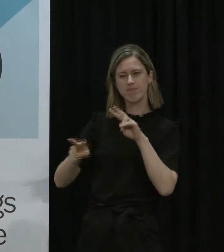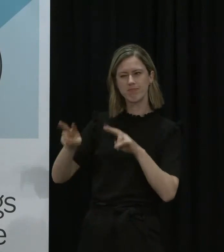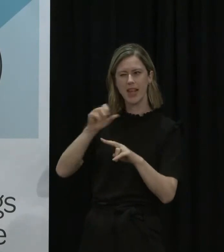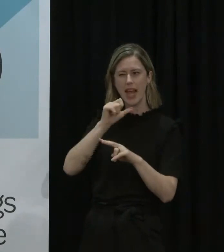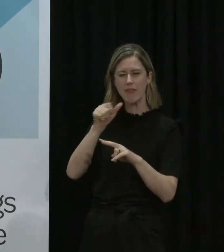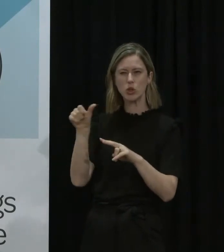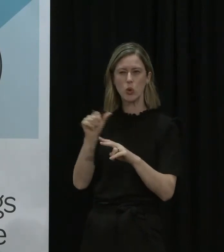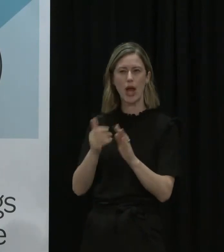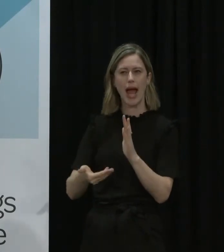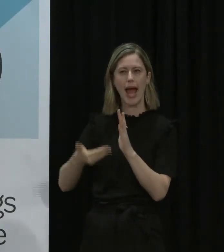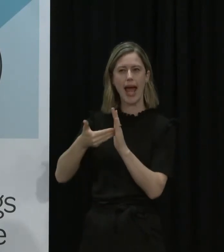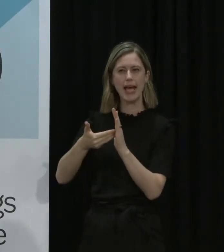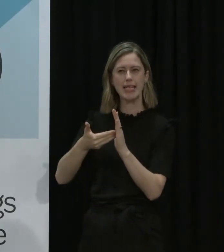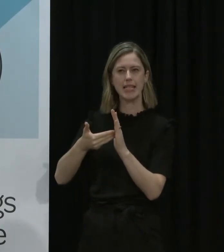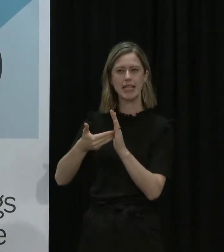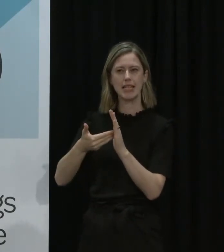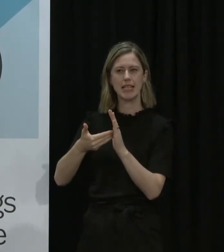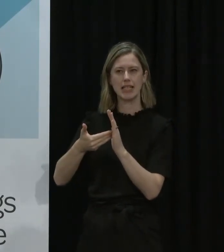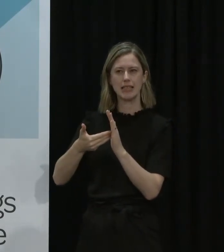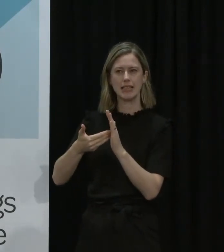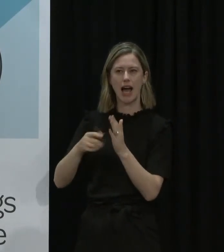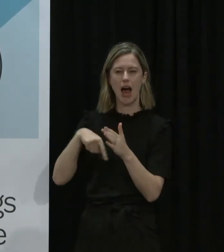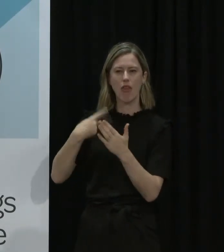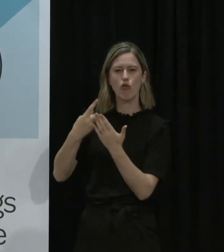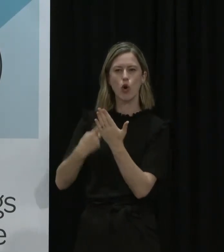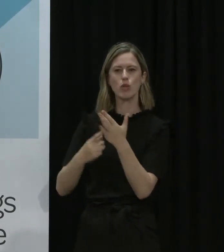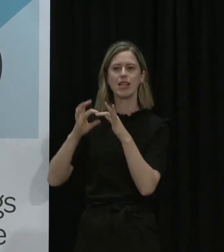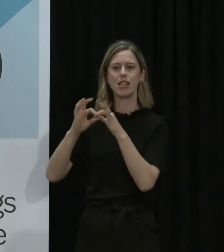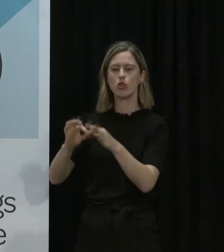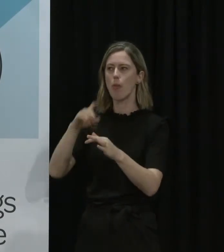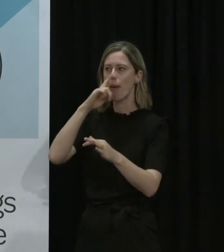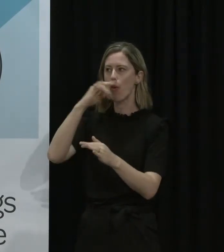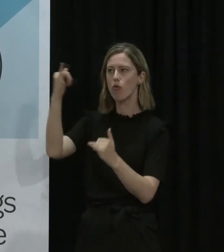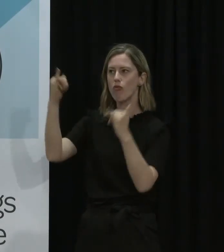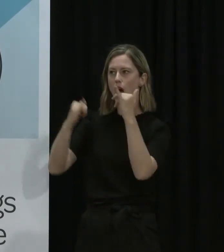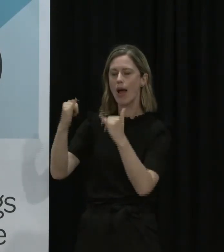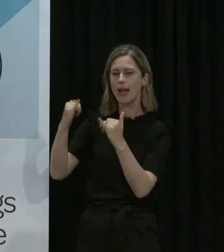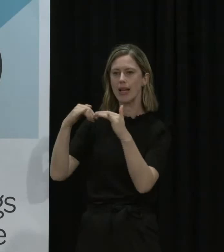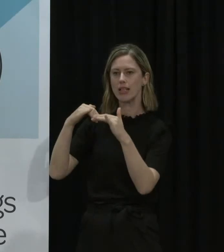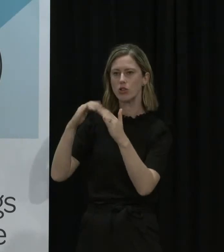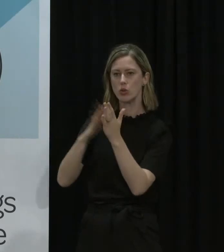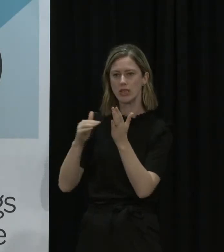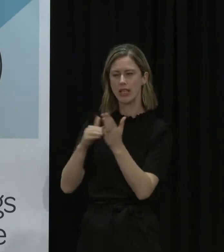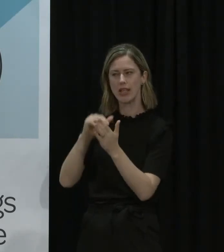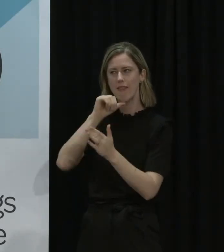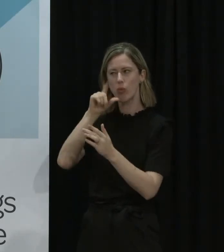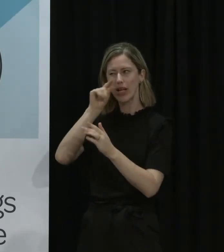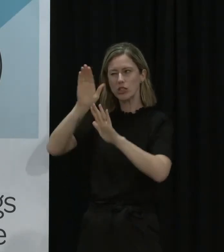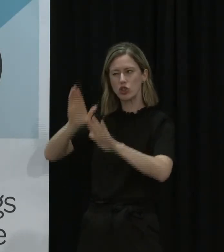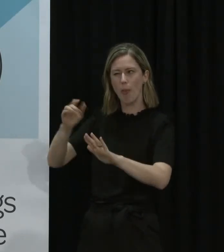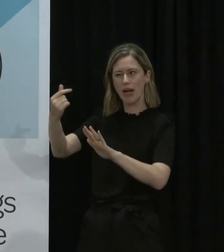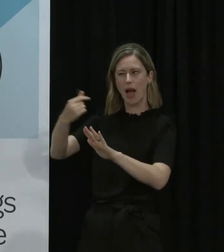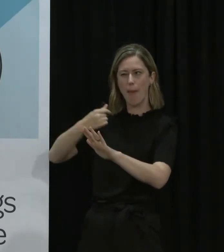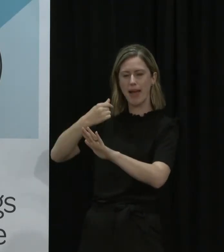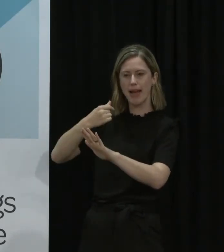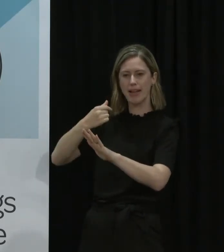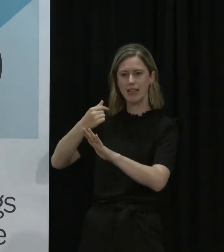know that our current vaccine is highly effective against that. So what e- we are looking at first is whether there is